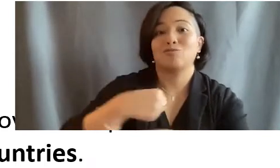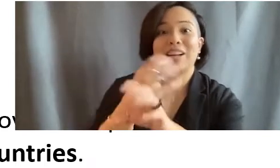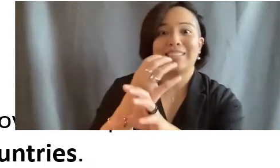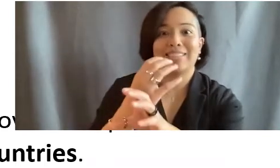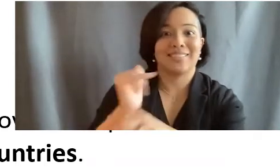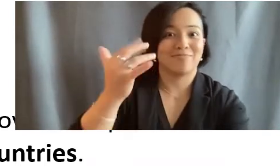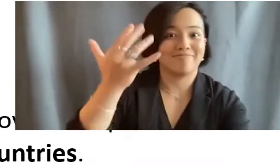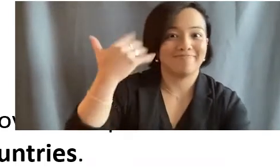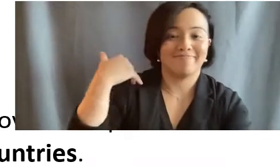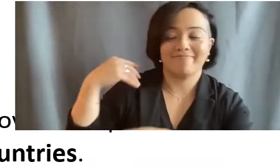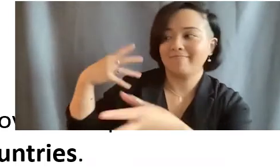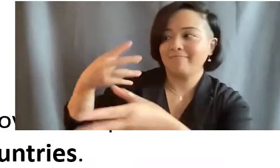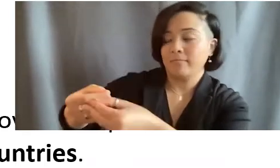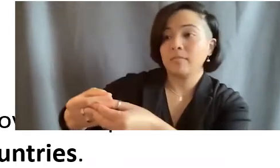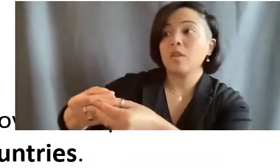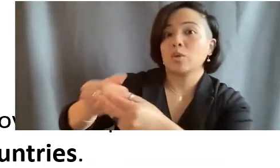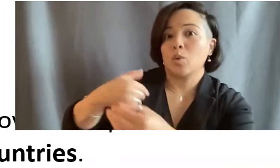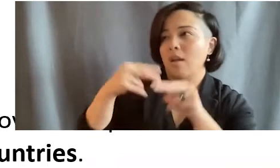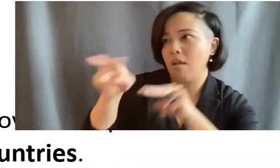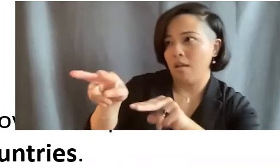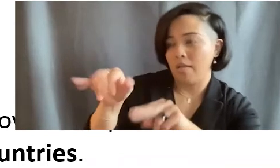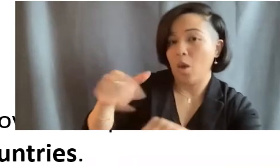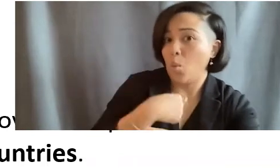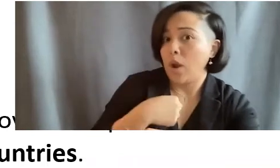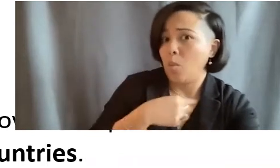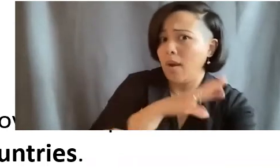we were very involved in in Sierra Leone in particular, but other countries in West Africa, and there was some